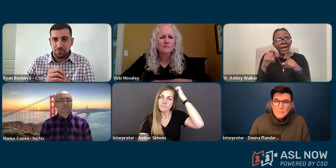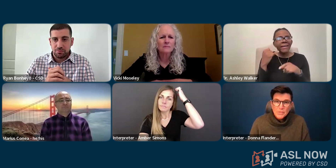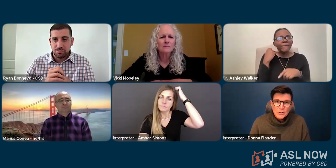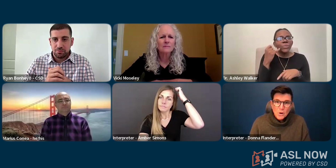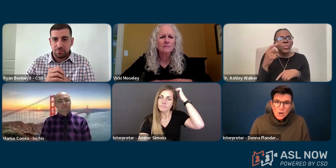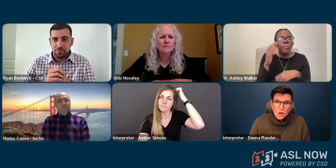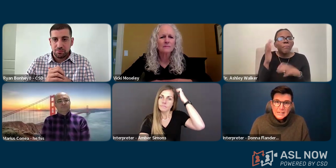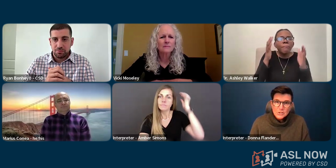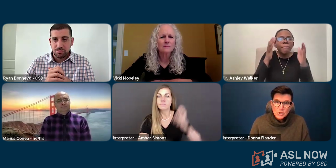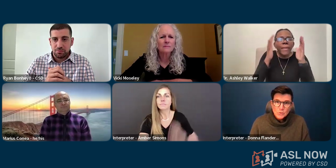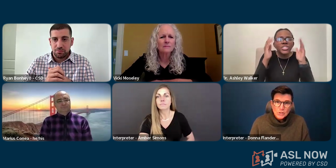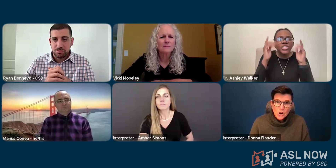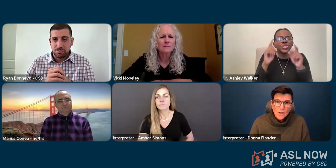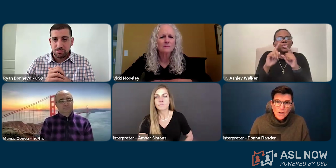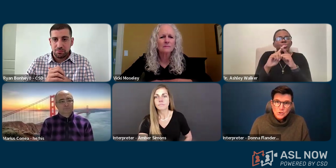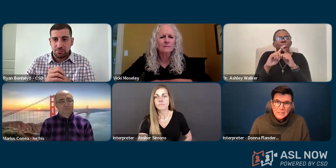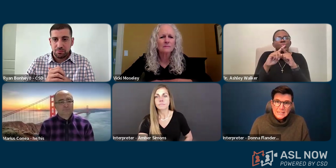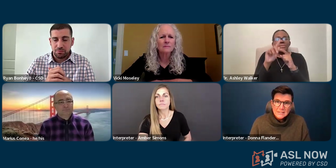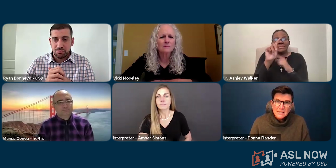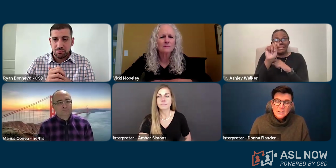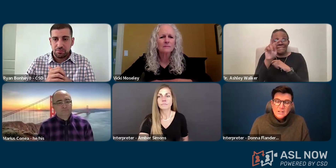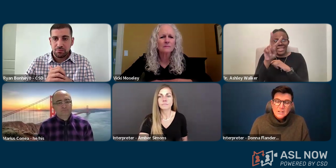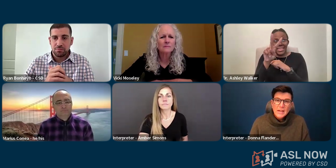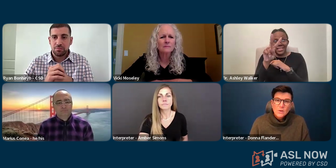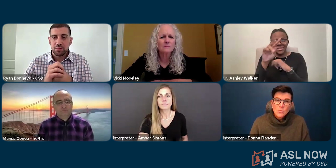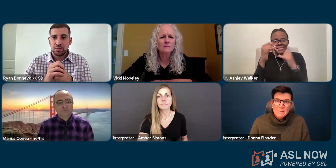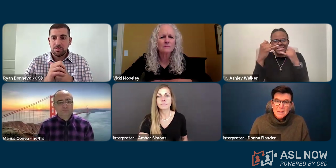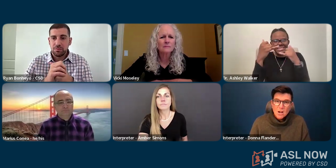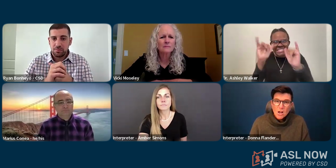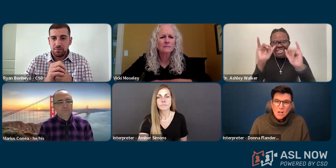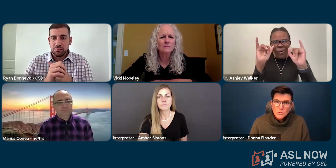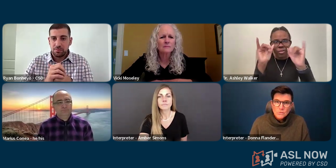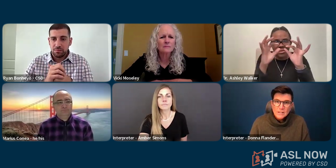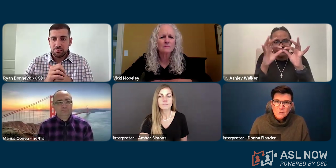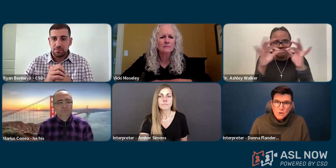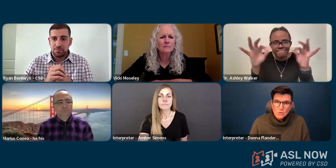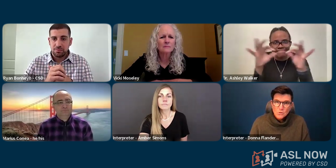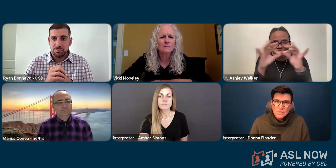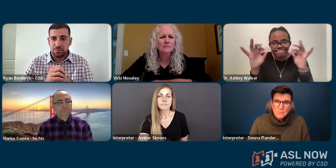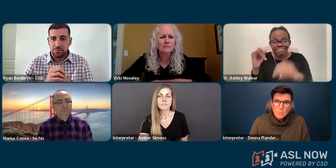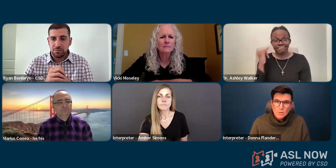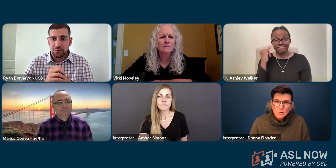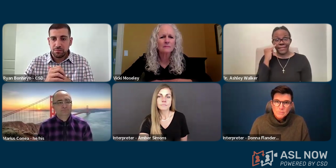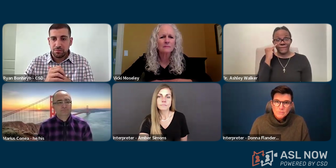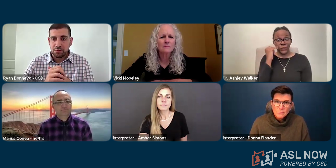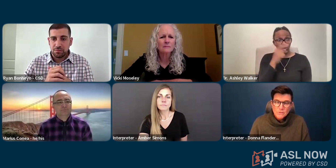pull up a third party, an interpreter on the screen, so that we can make calls through a video phone using a mobile